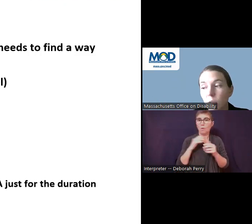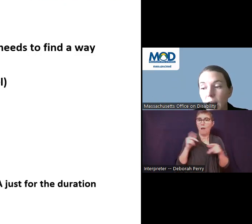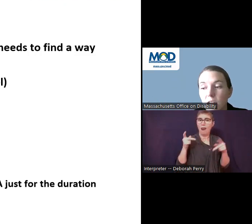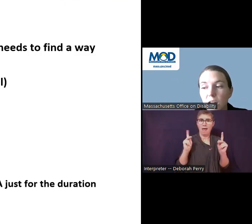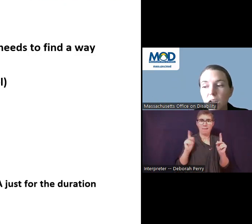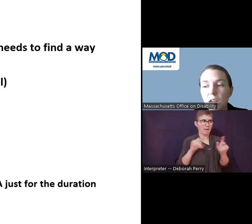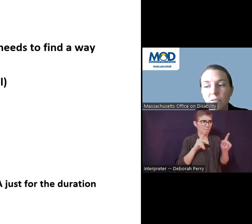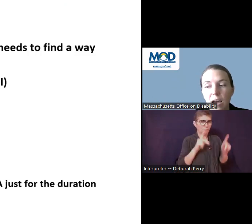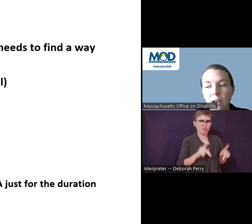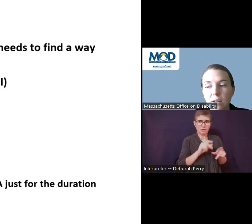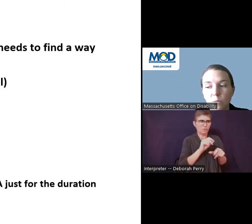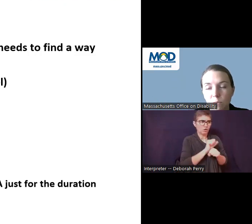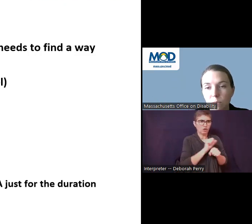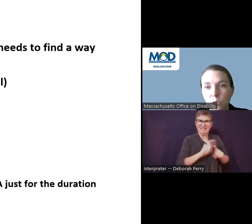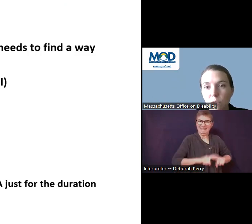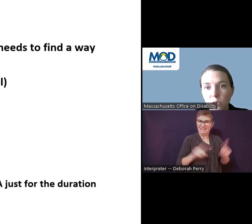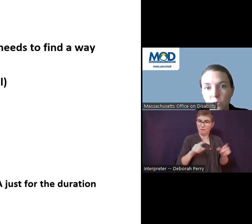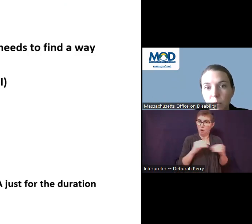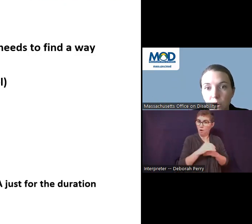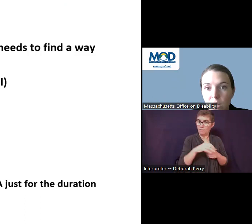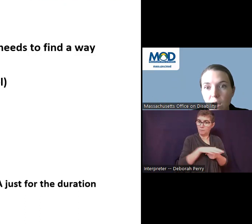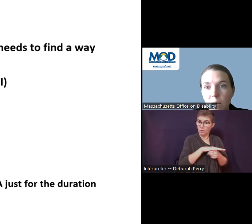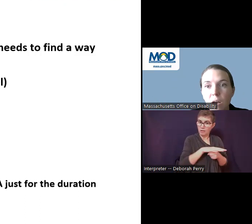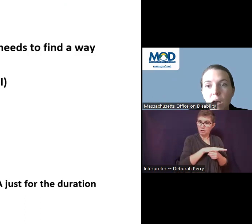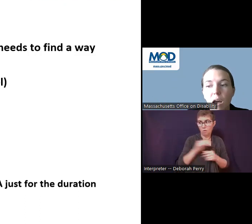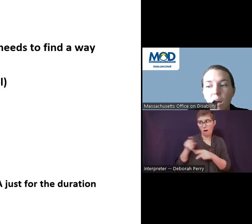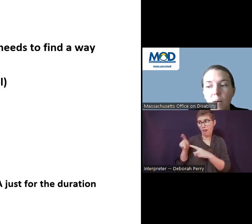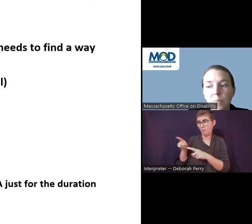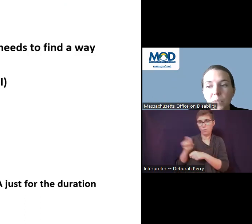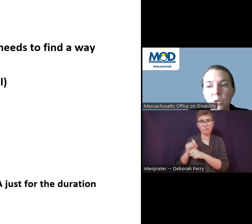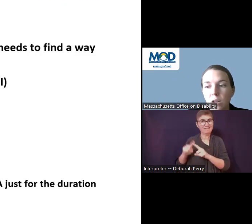location if that wouldn't sort of deliver it in them um you can come up with